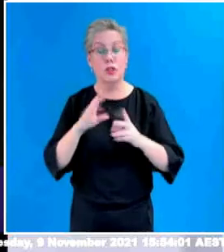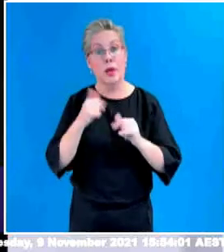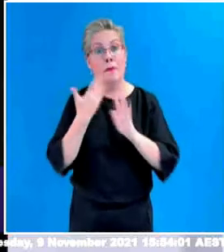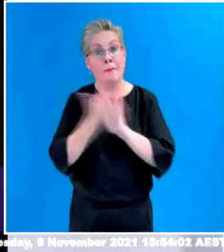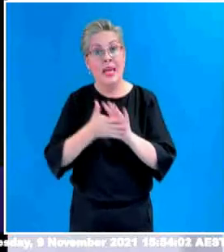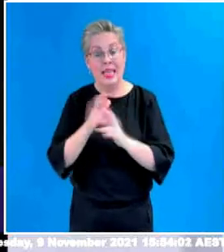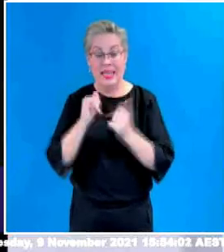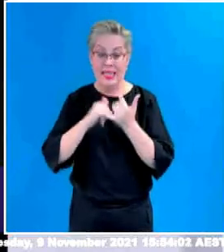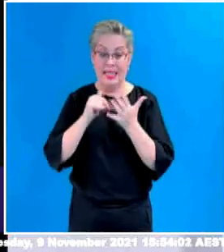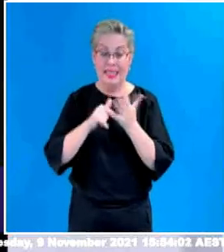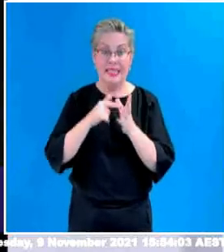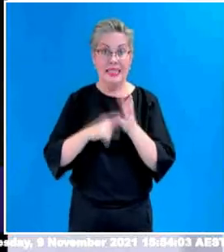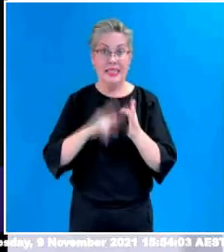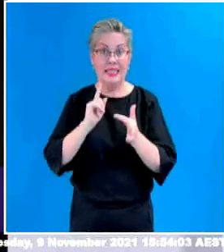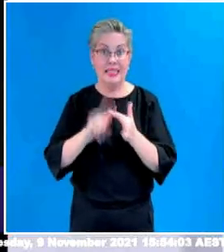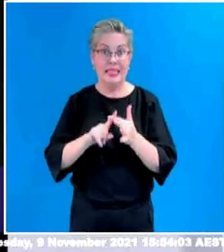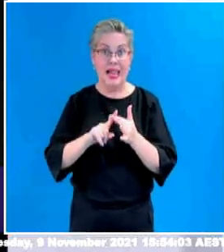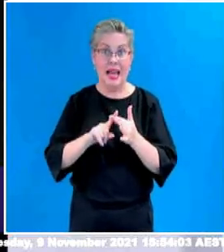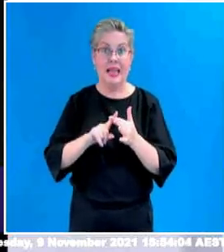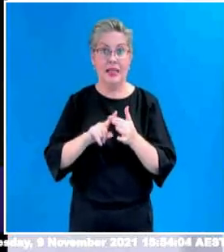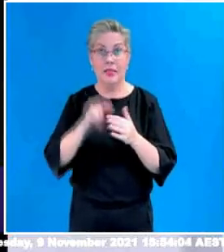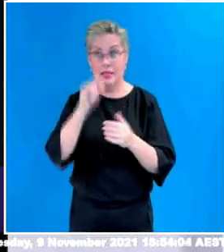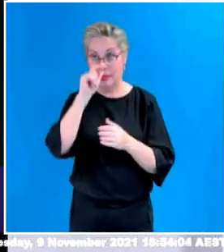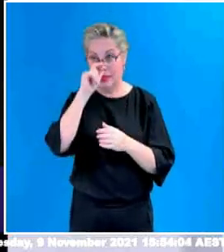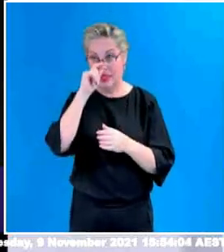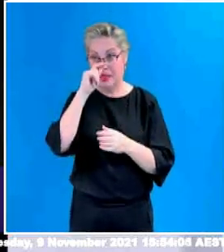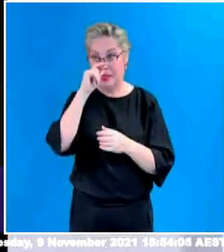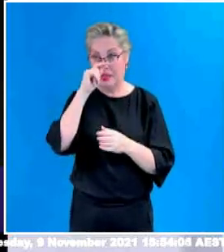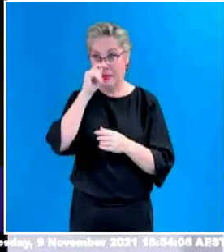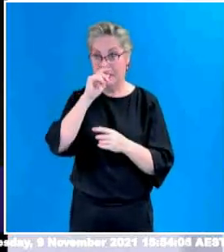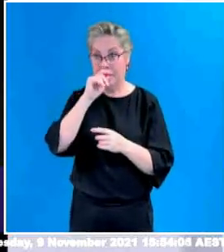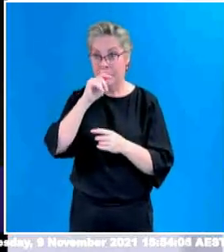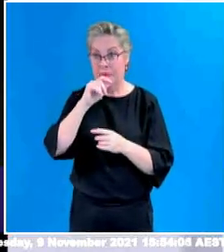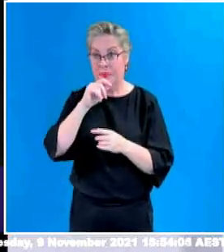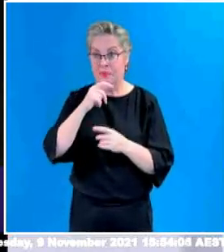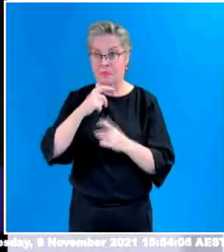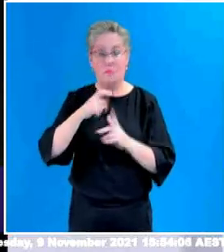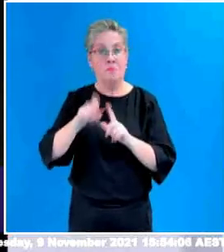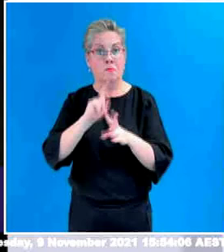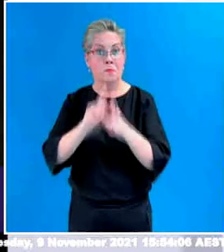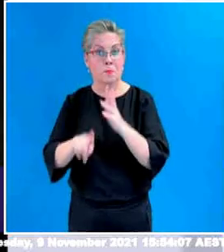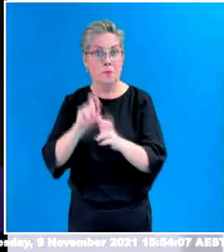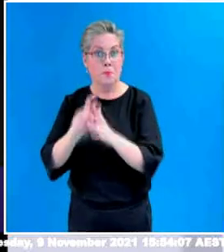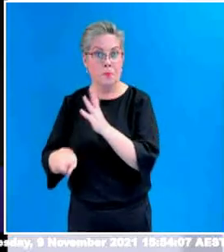at the highest level of governments and if that's right, should the focal point